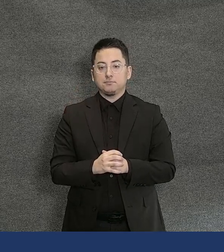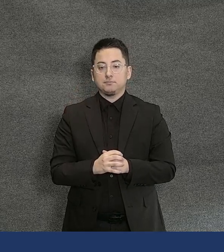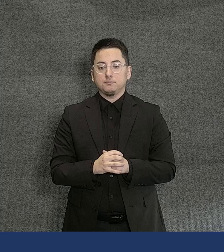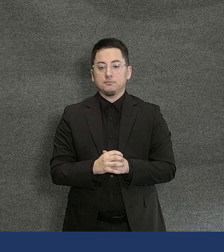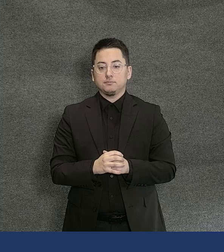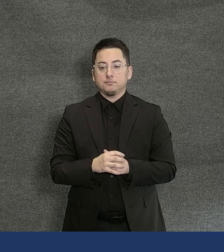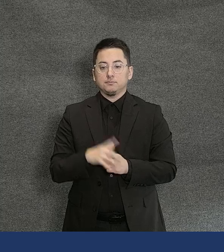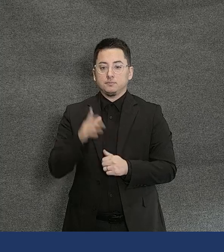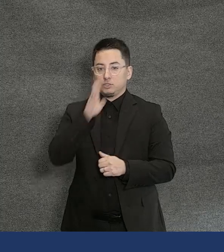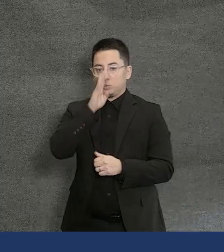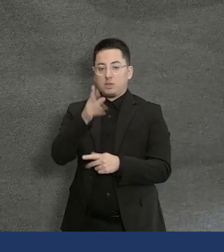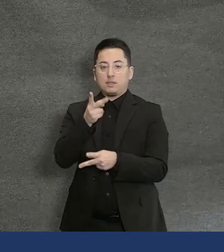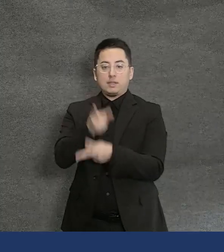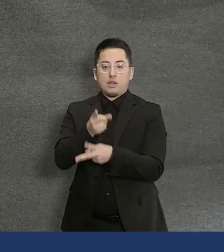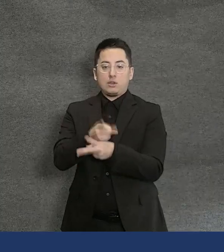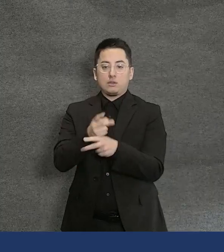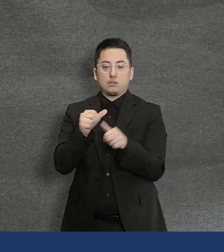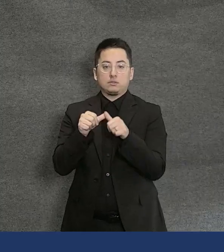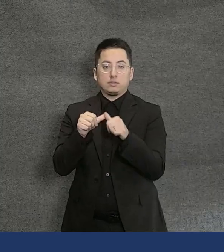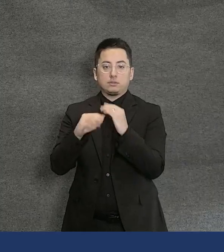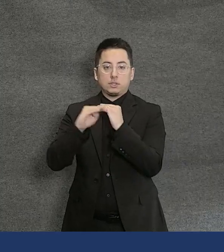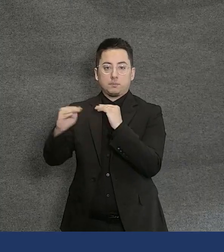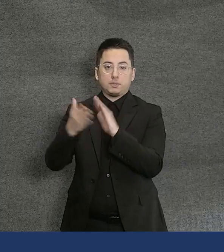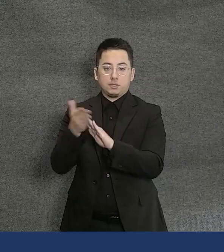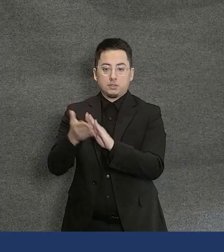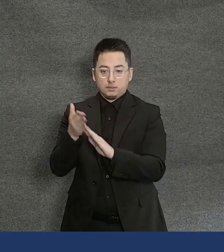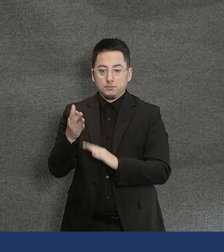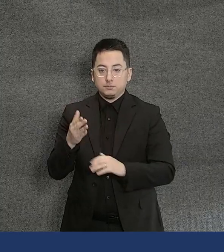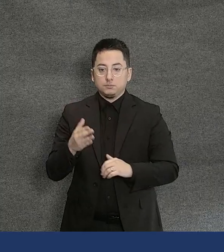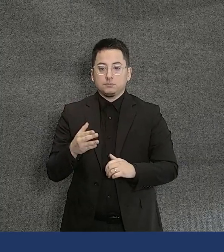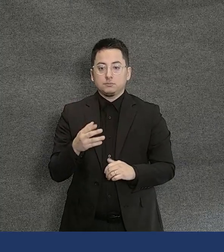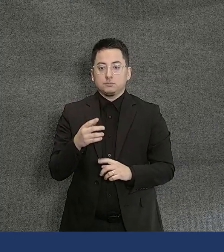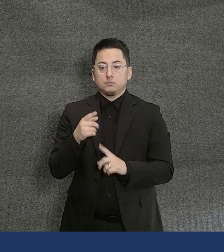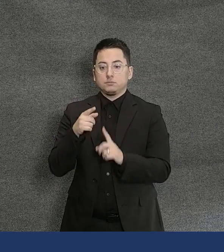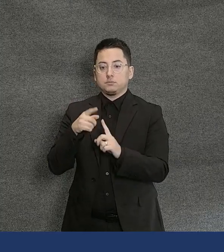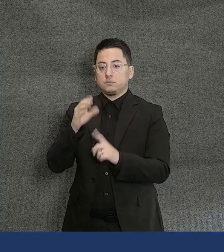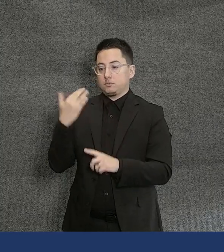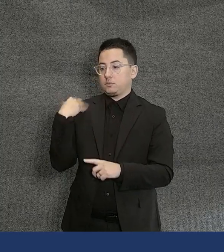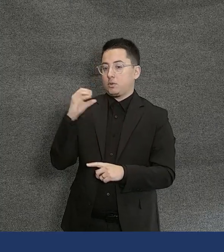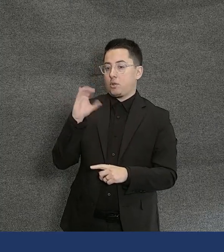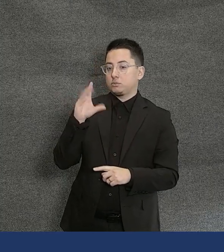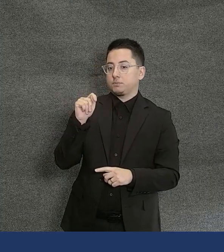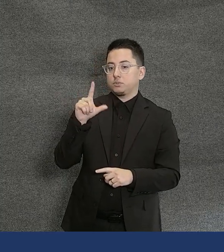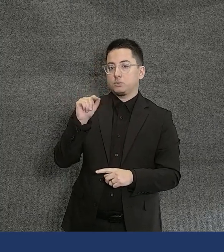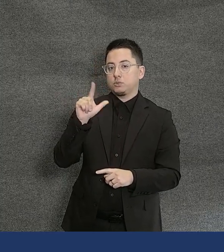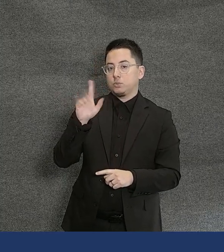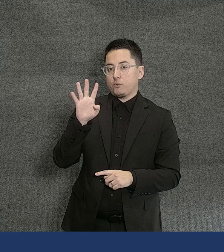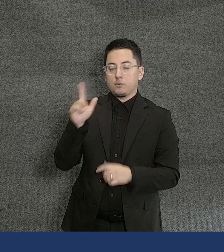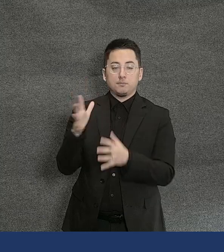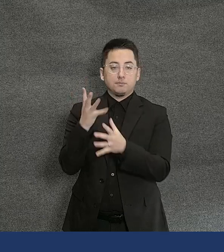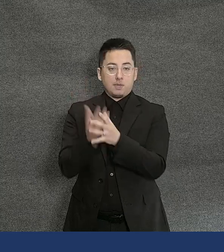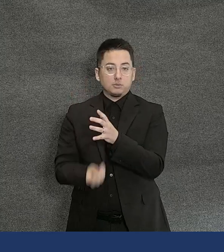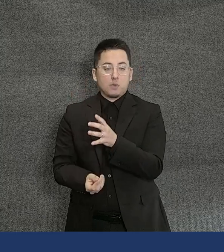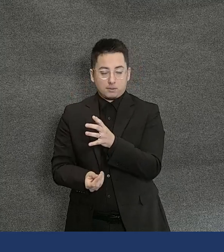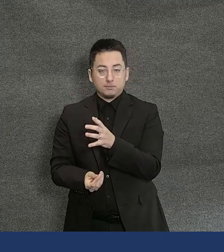Damon passed away in October of 2024 during his long fight